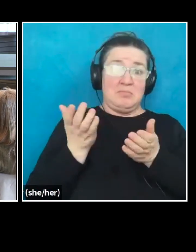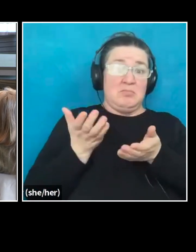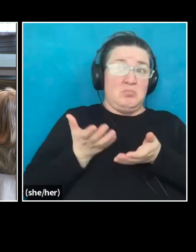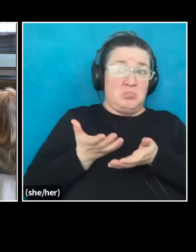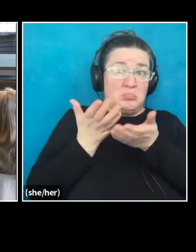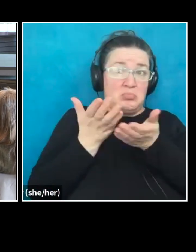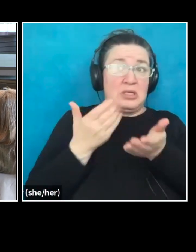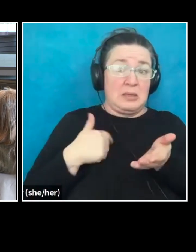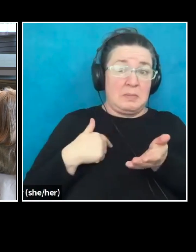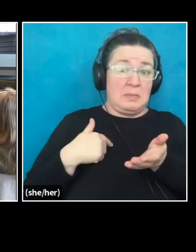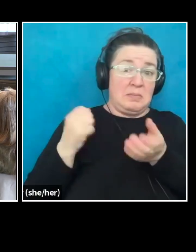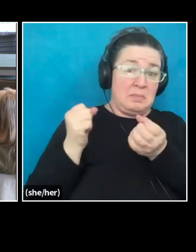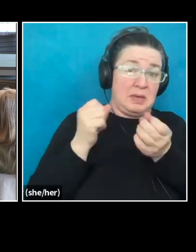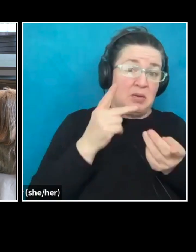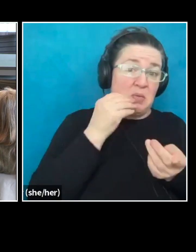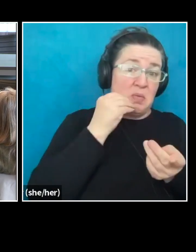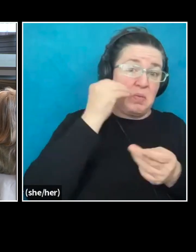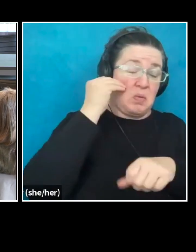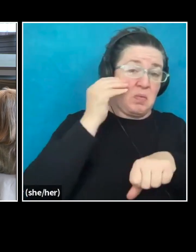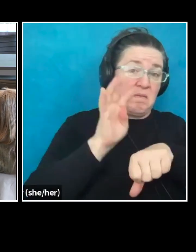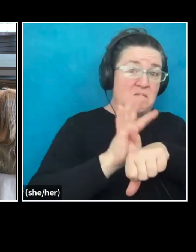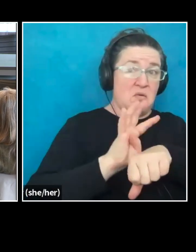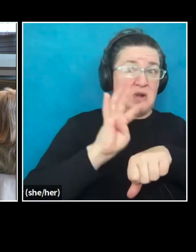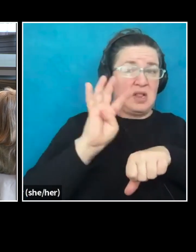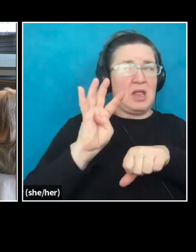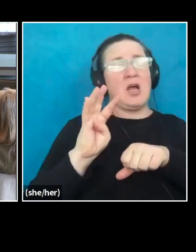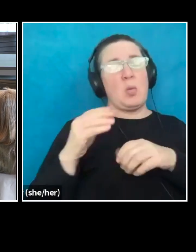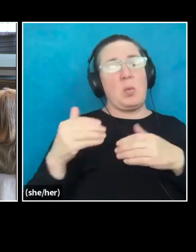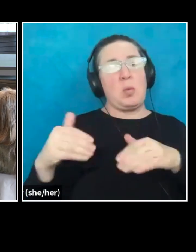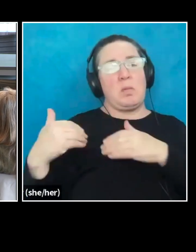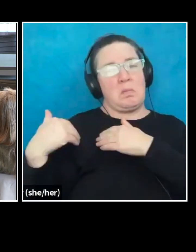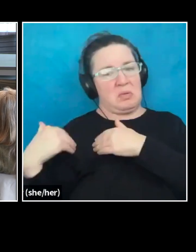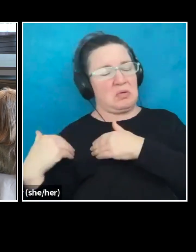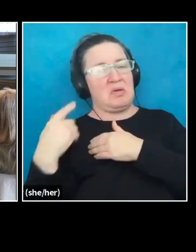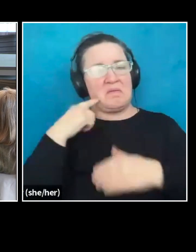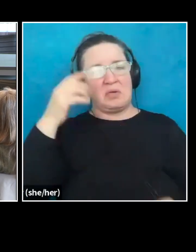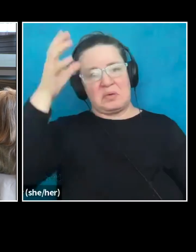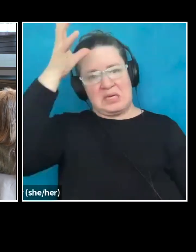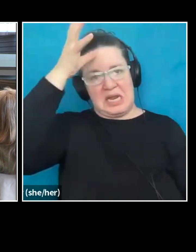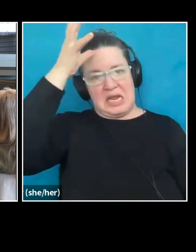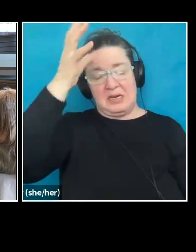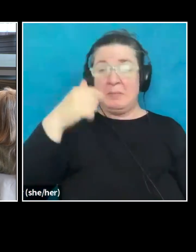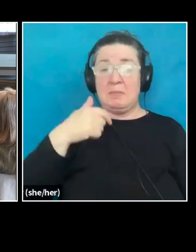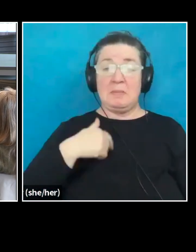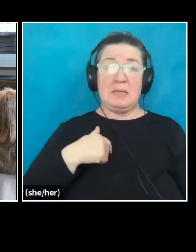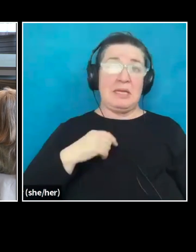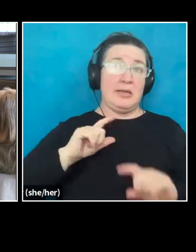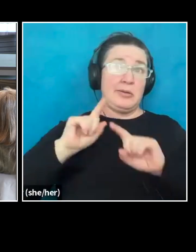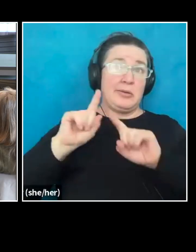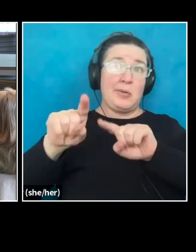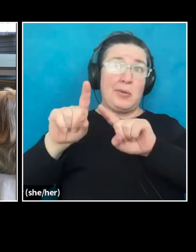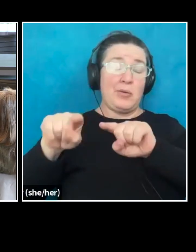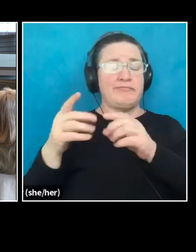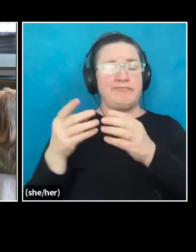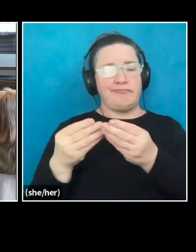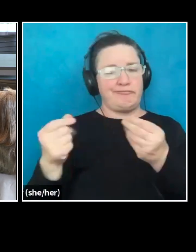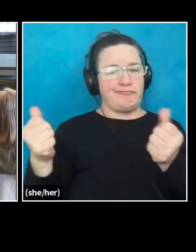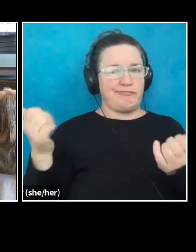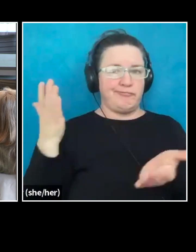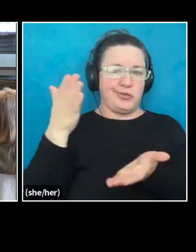and my local transit doesn't serve there on the weekends. So I'm kind of out. I mean, you know,